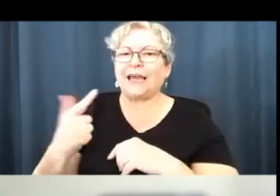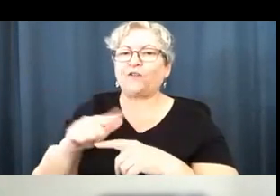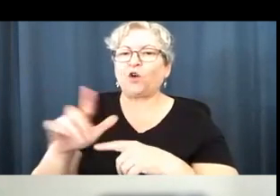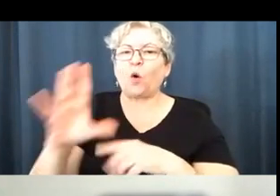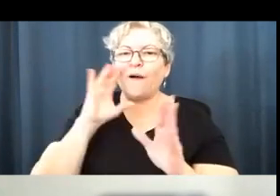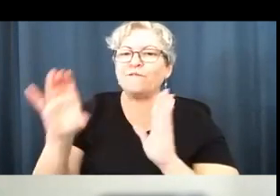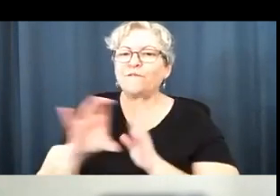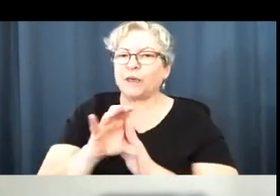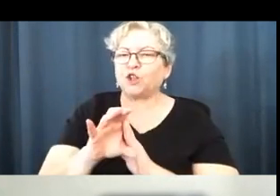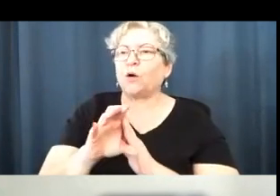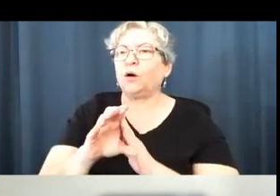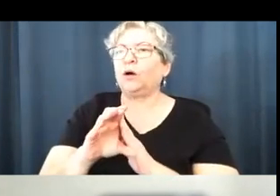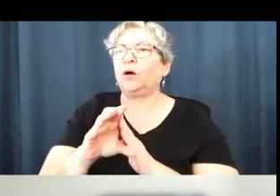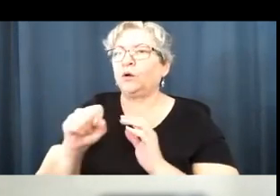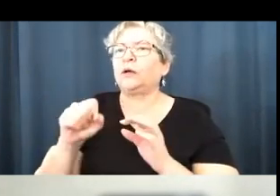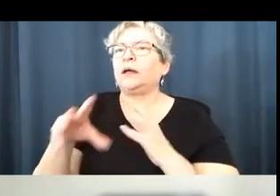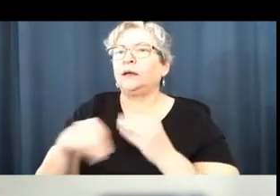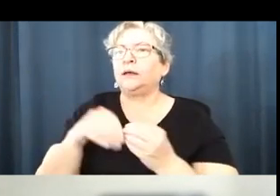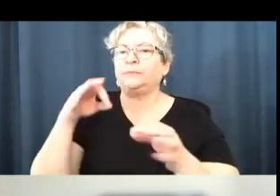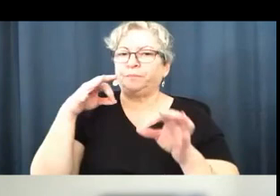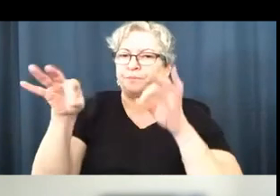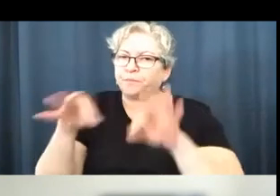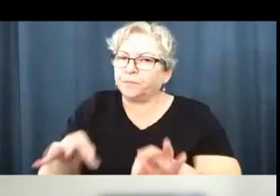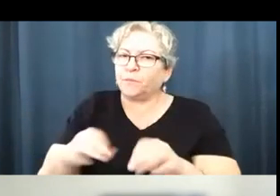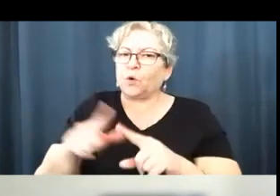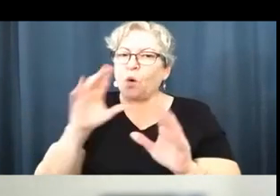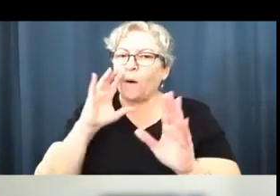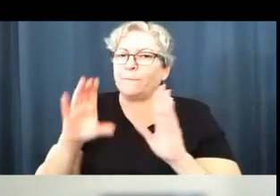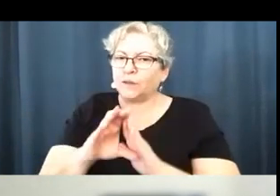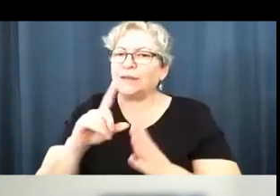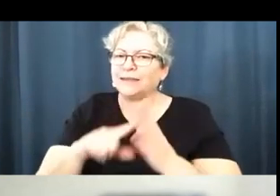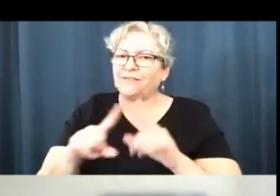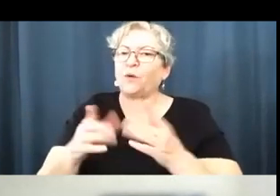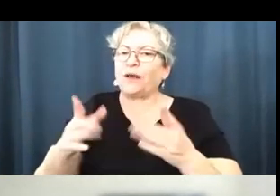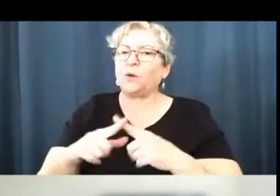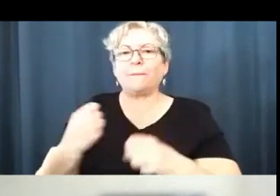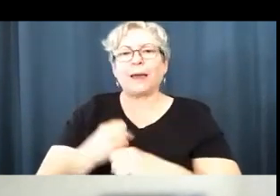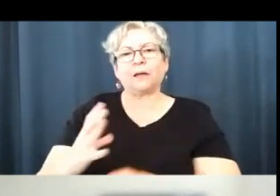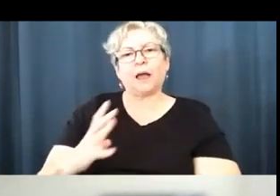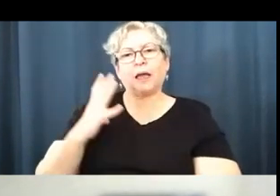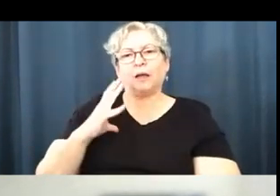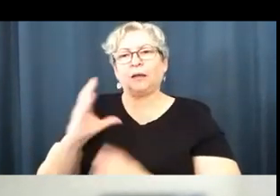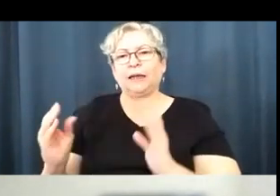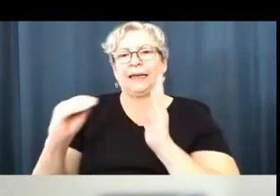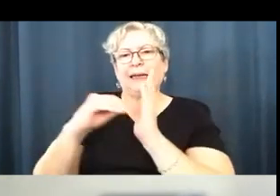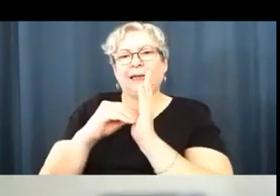you can add descriptive video to a video. And there's ways to make it elegantly go in between the dialogue too.